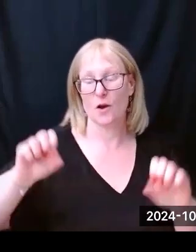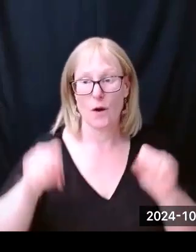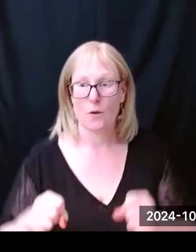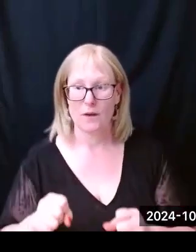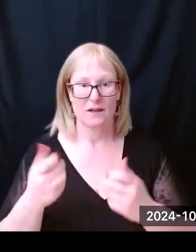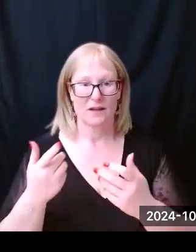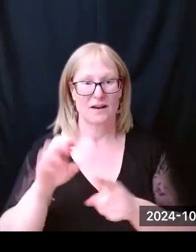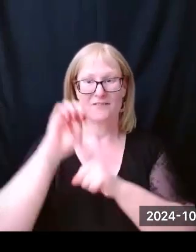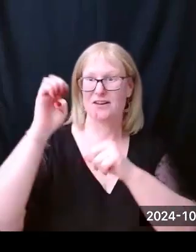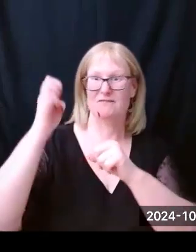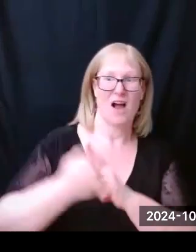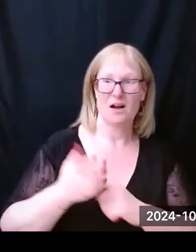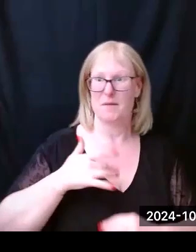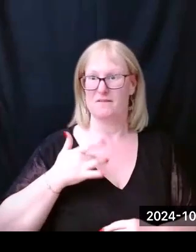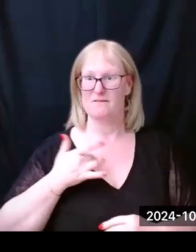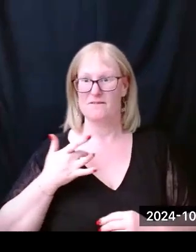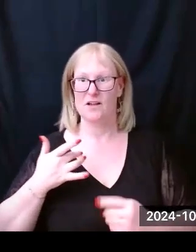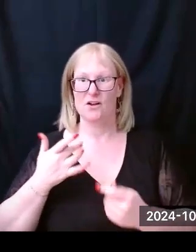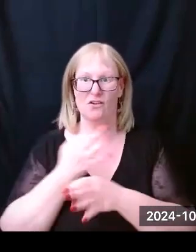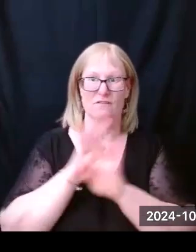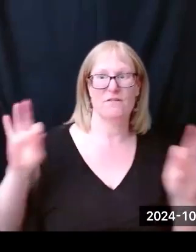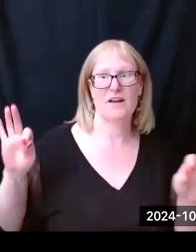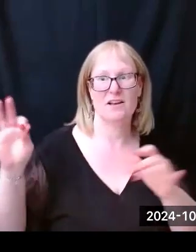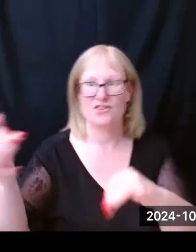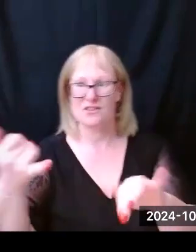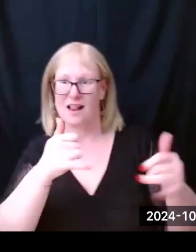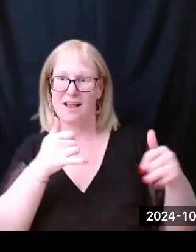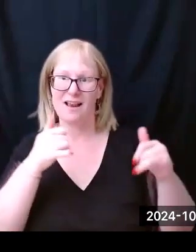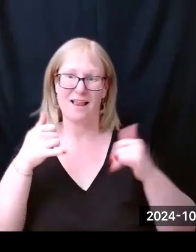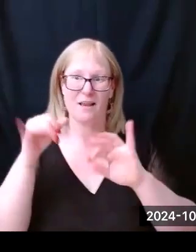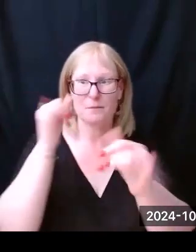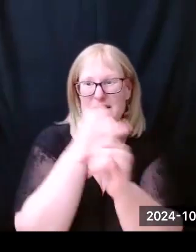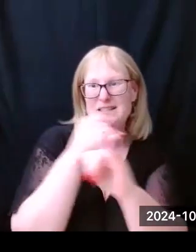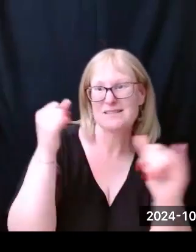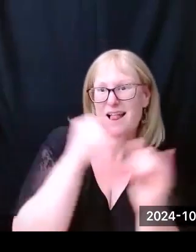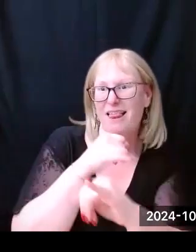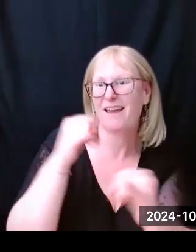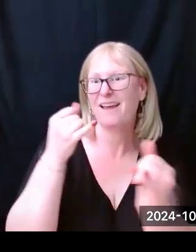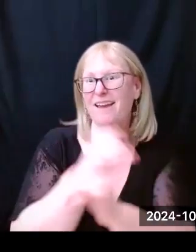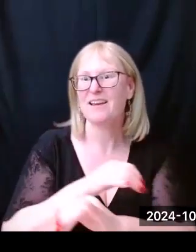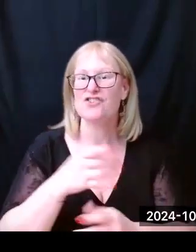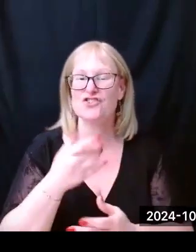and goof around and be ourselves and do things. That's so fun. That's so protective.